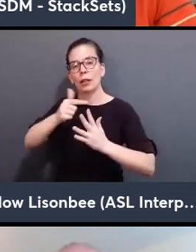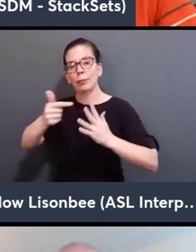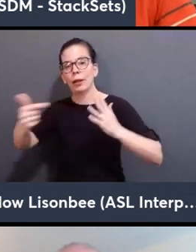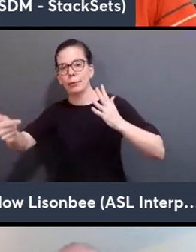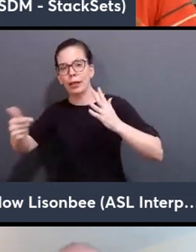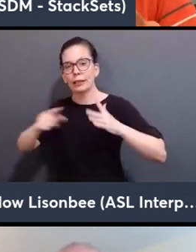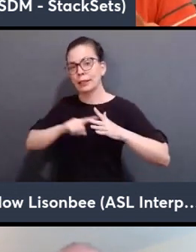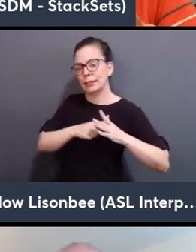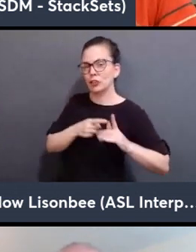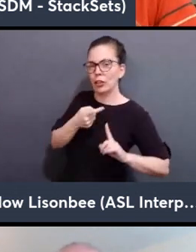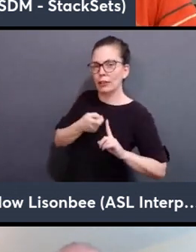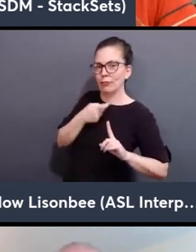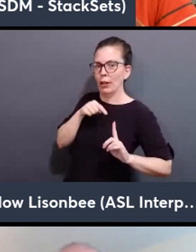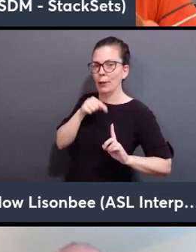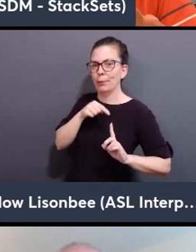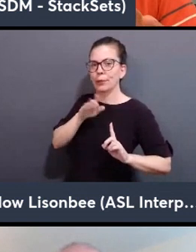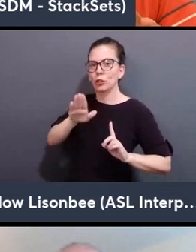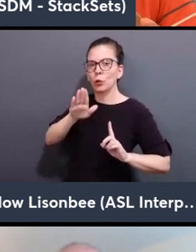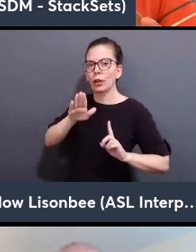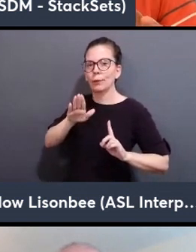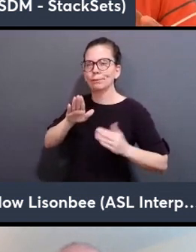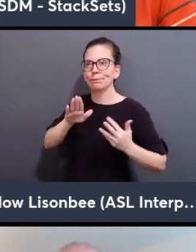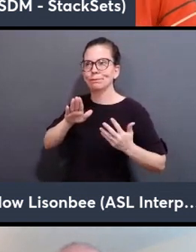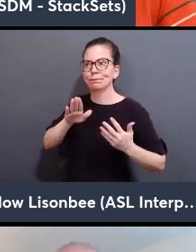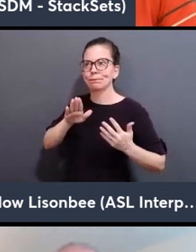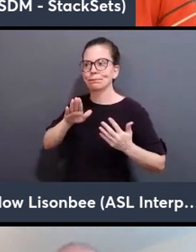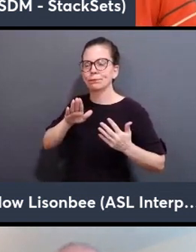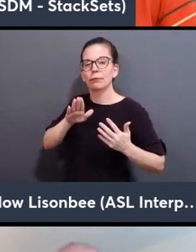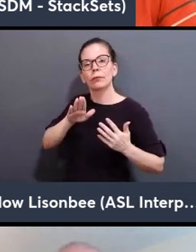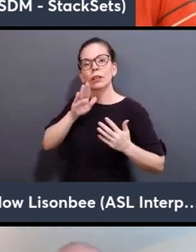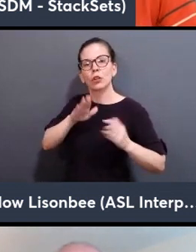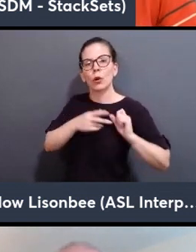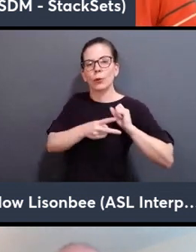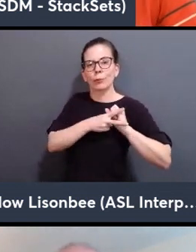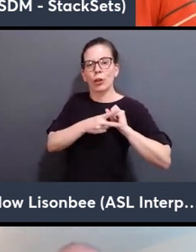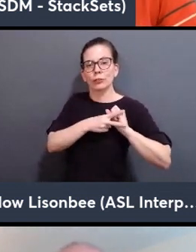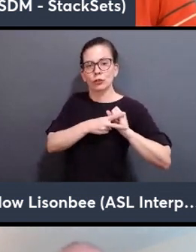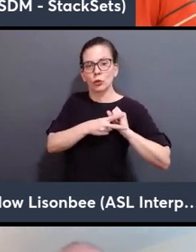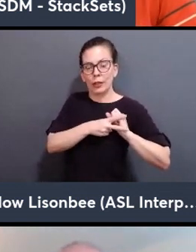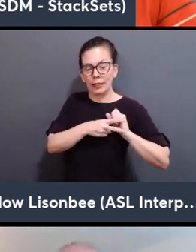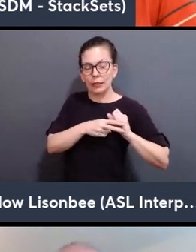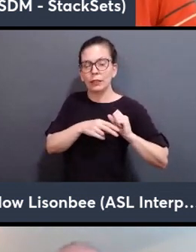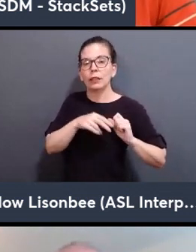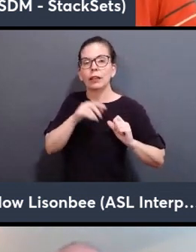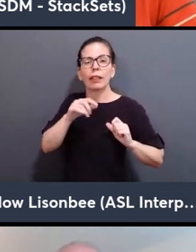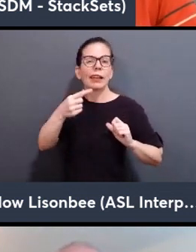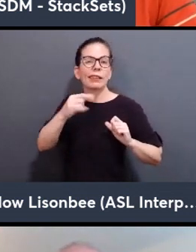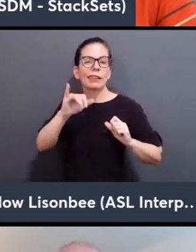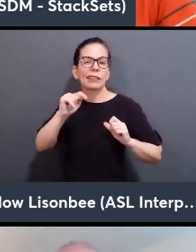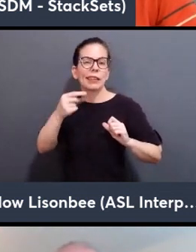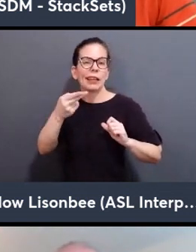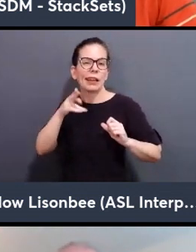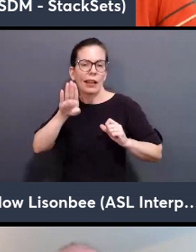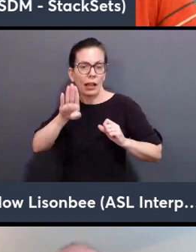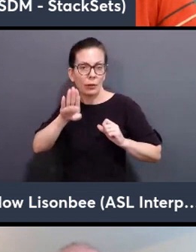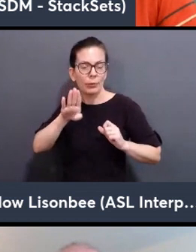from a repository for example, like a GitHub wherever you make a change into a template,